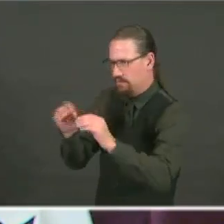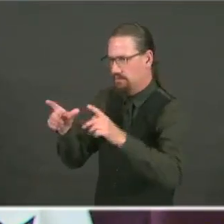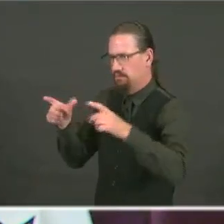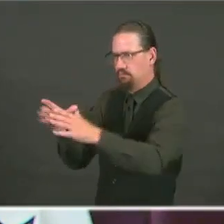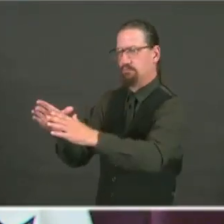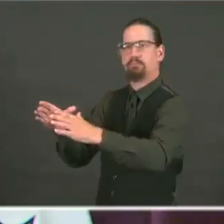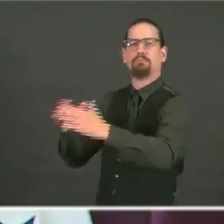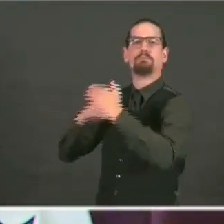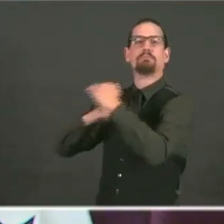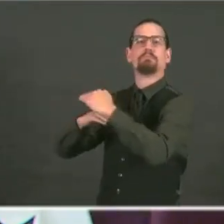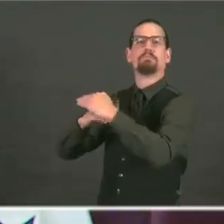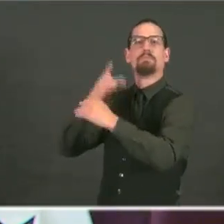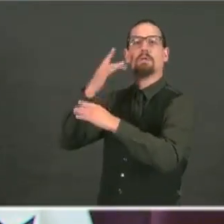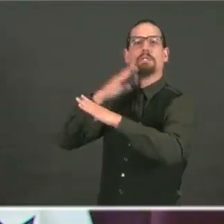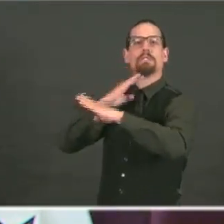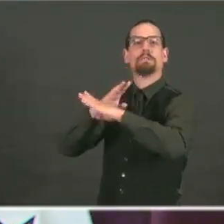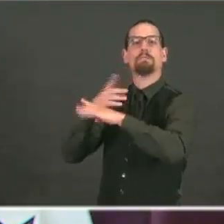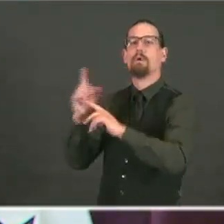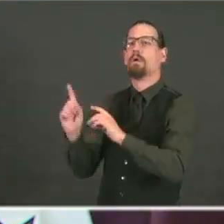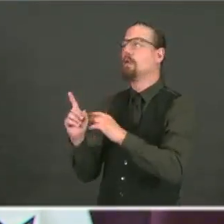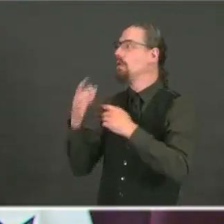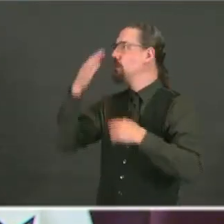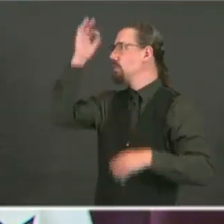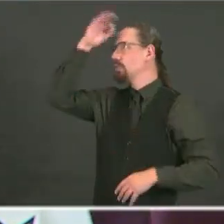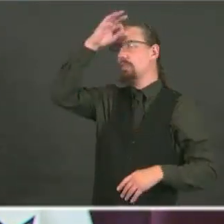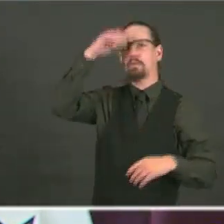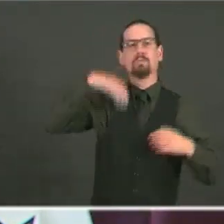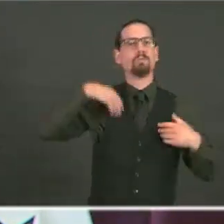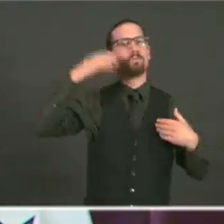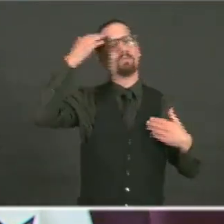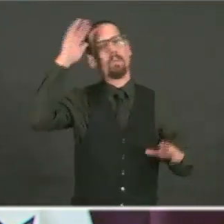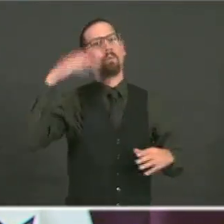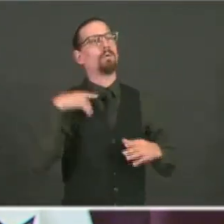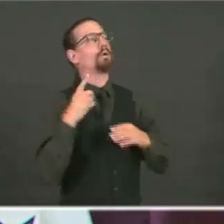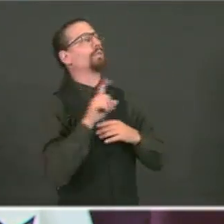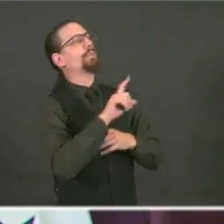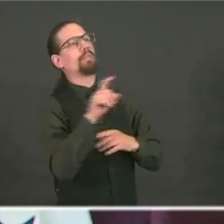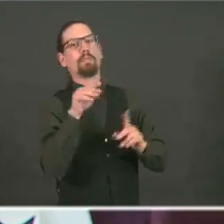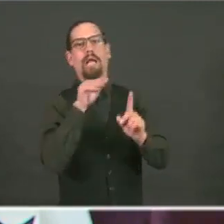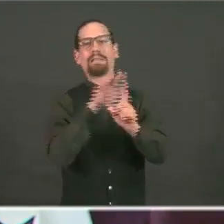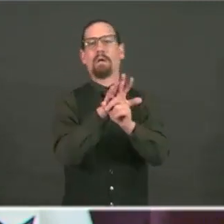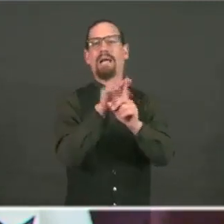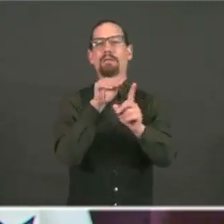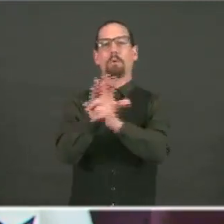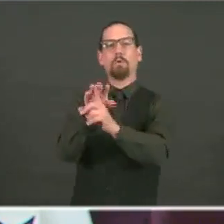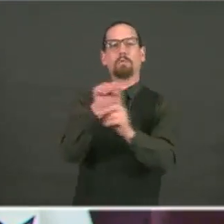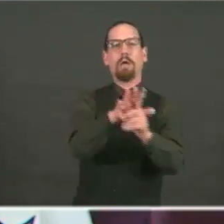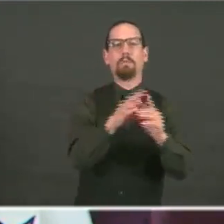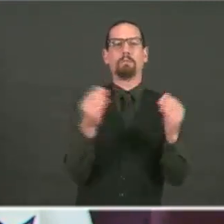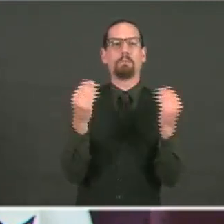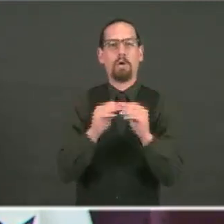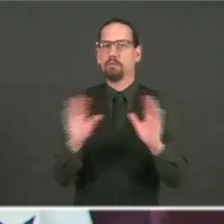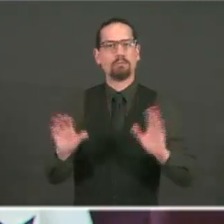SEE NEW SPIKES, BIG OUTBREAKS. SO FAR AFTER ONE WEEK IT SUGGESTS THAT OUR SYSTEMS ARE